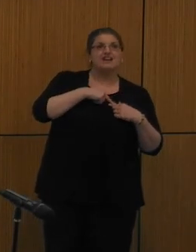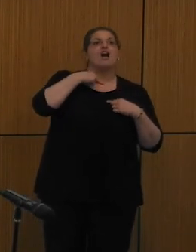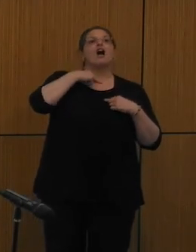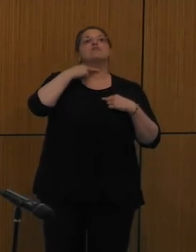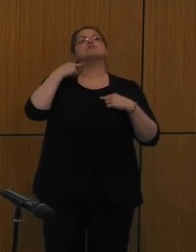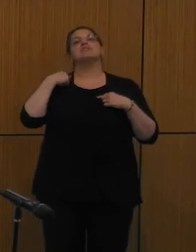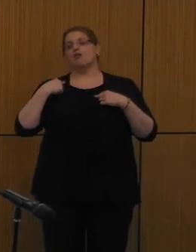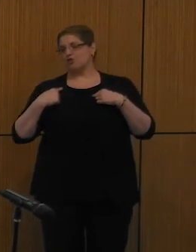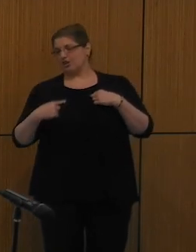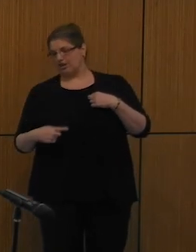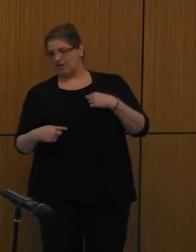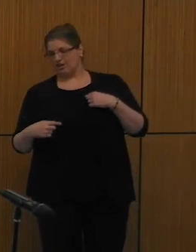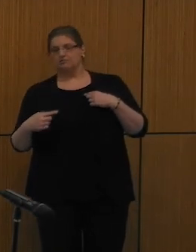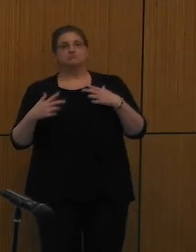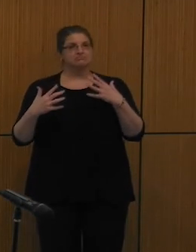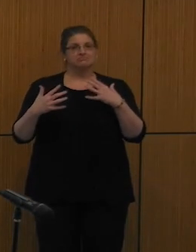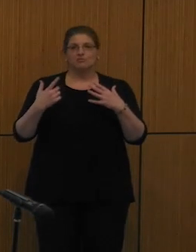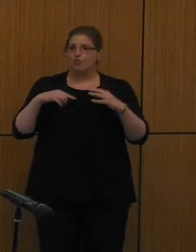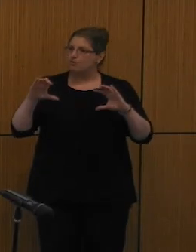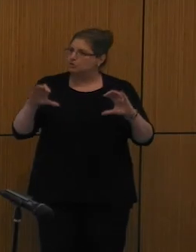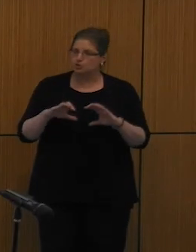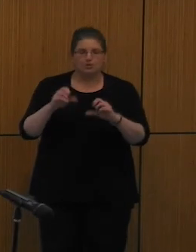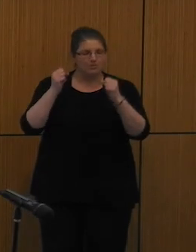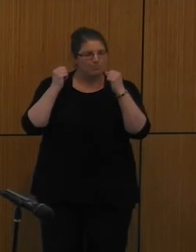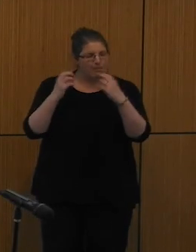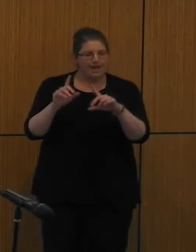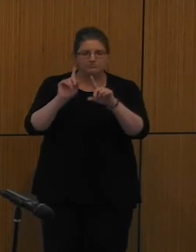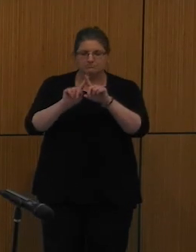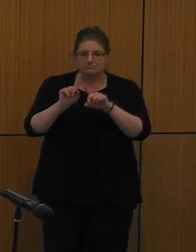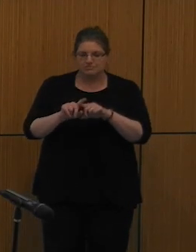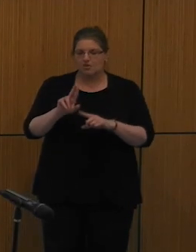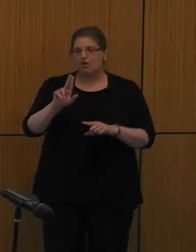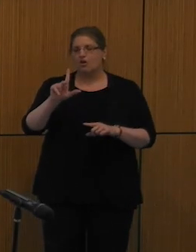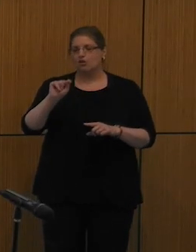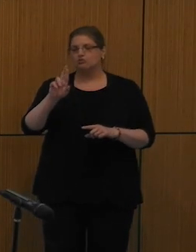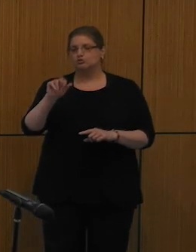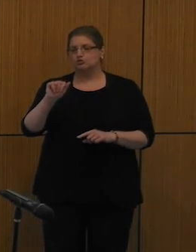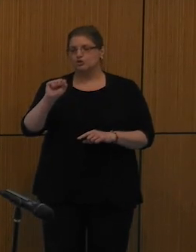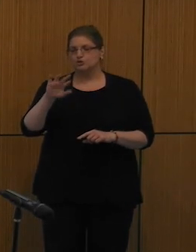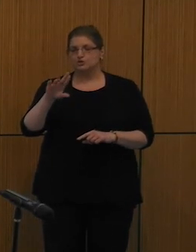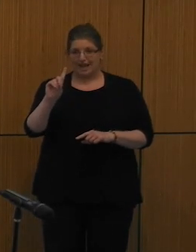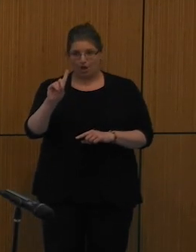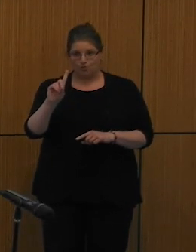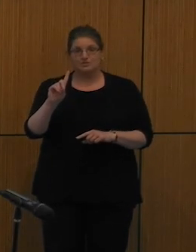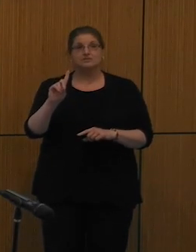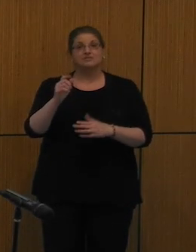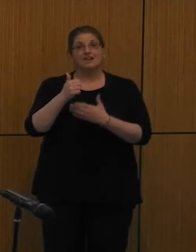So that's what we've been doing. Ultrasound has been a nice tool to show you to show us the inside of the vagus nerve.